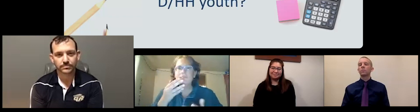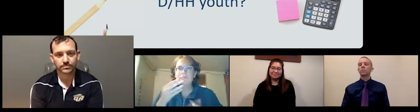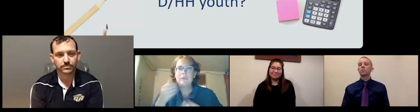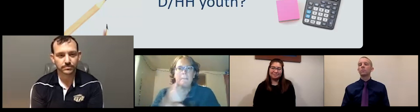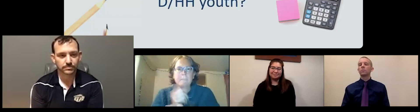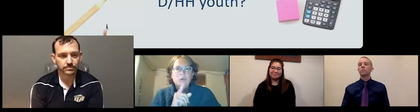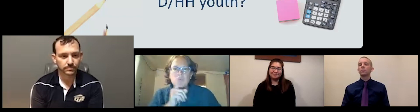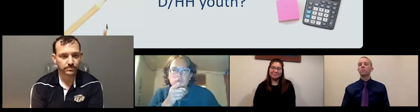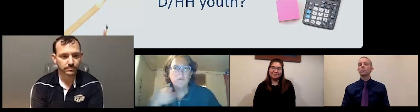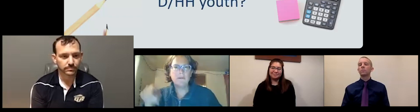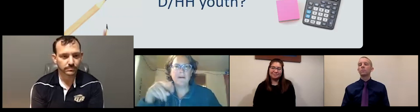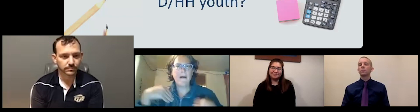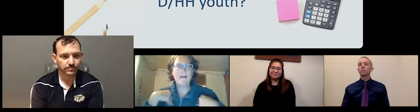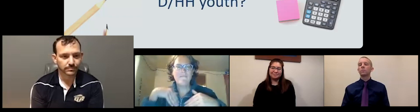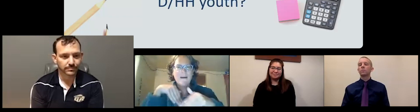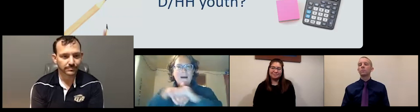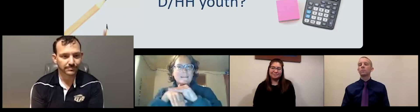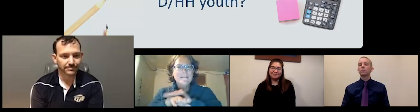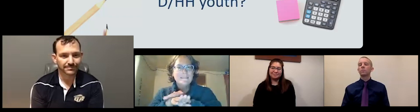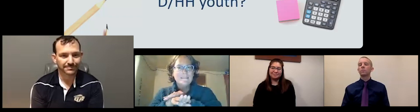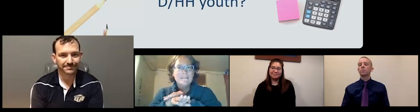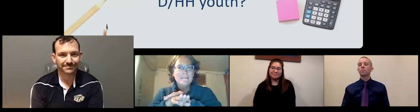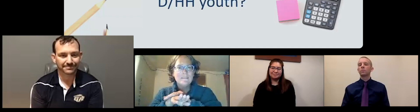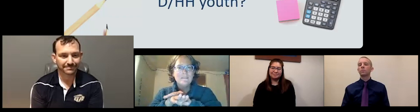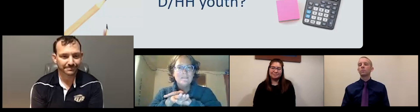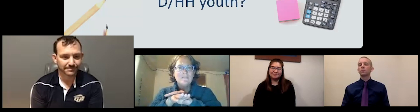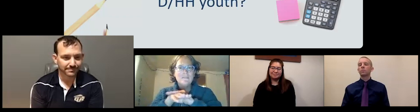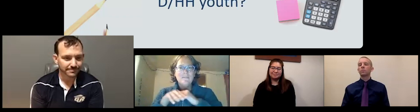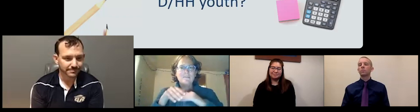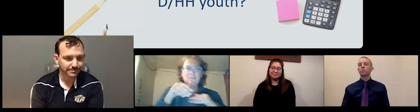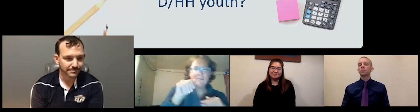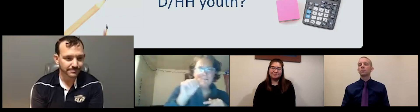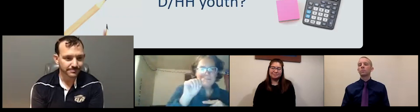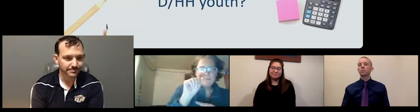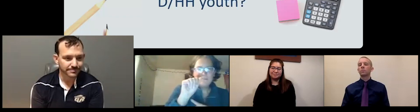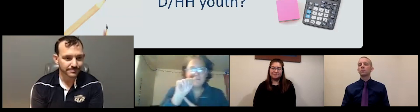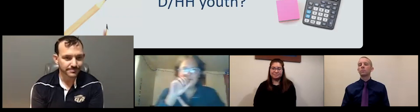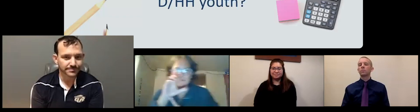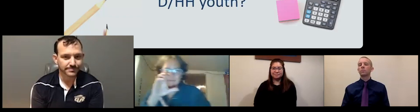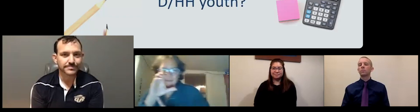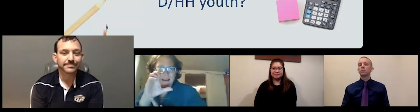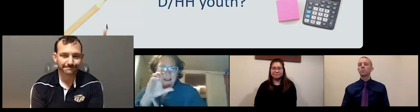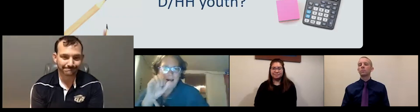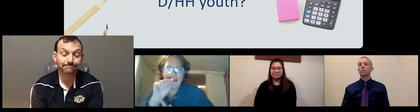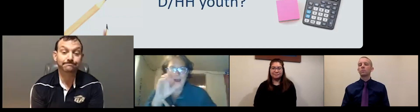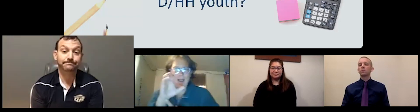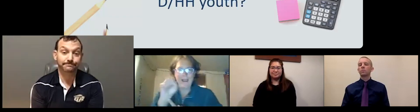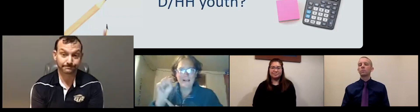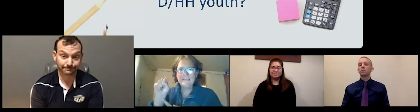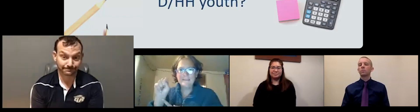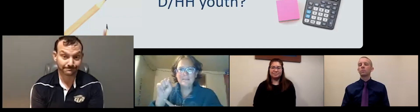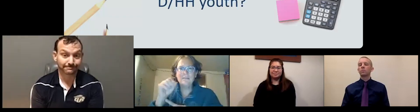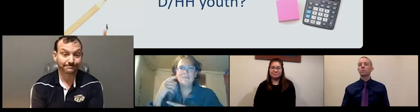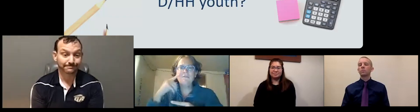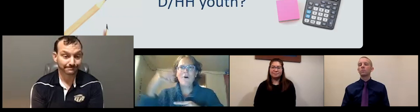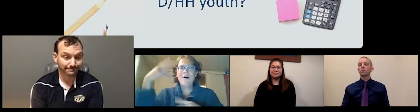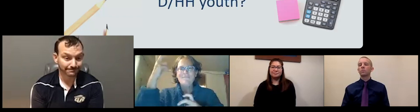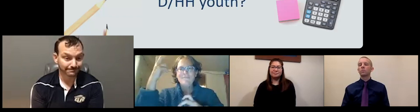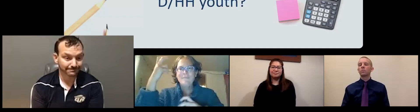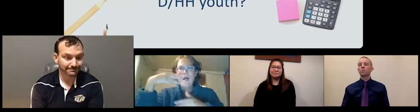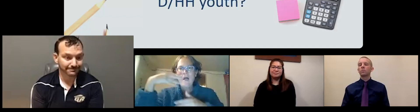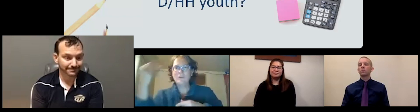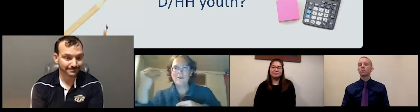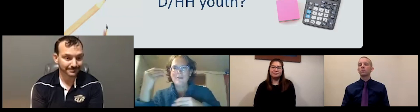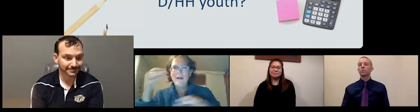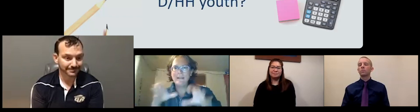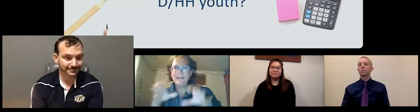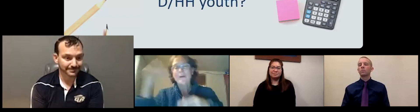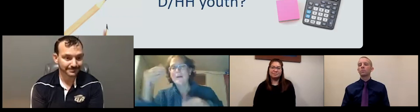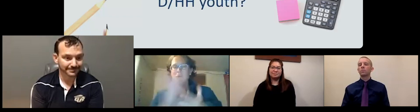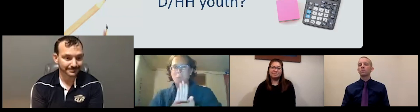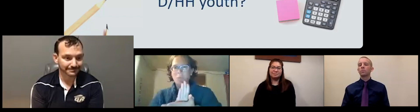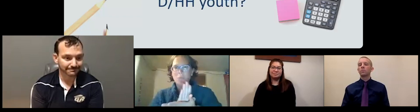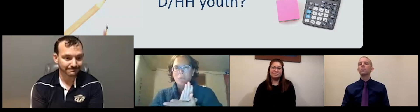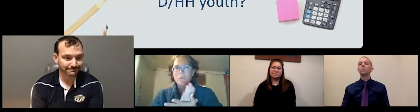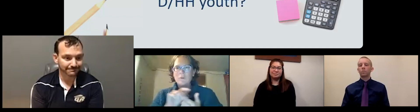Make sure they have access to external activities outside of school.